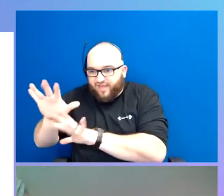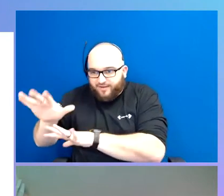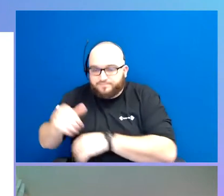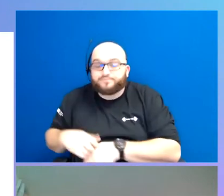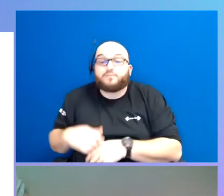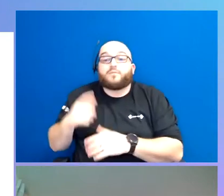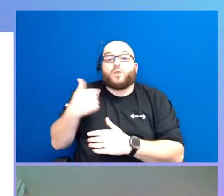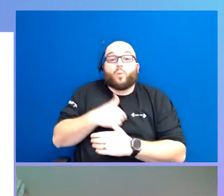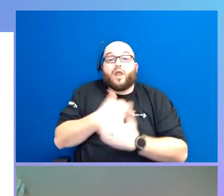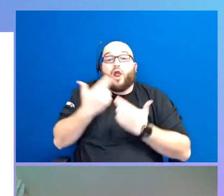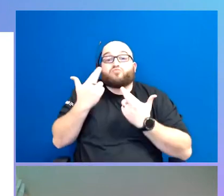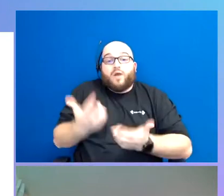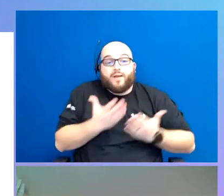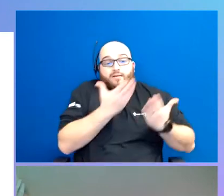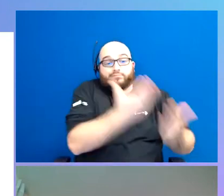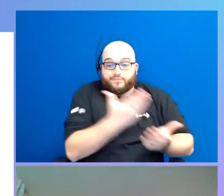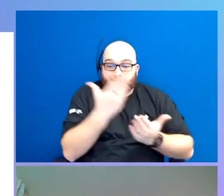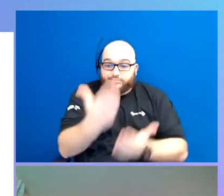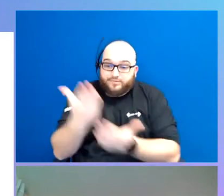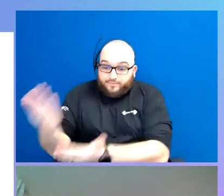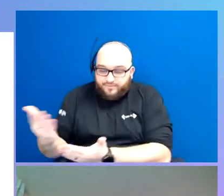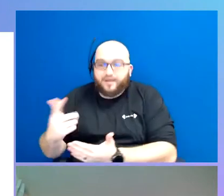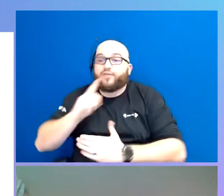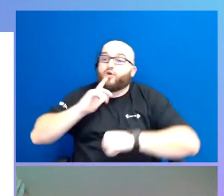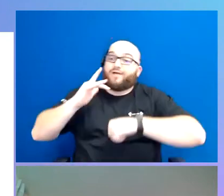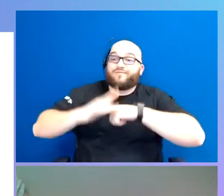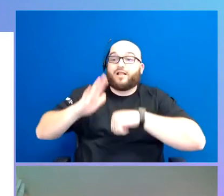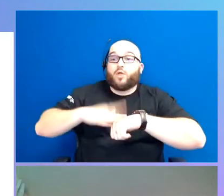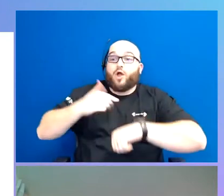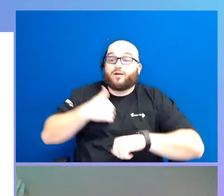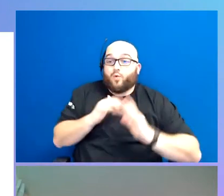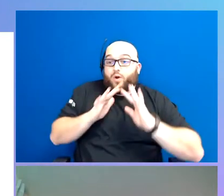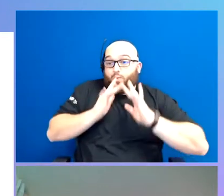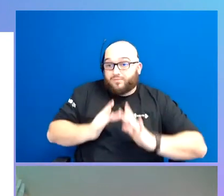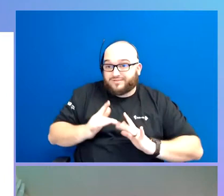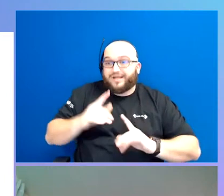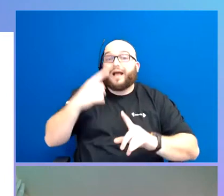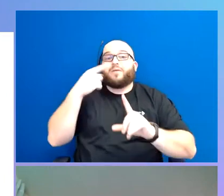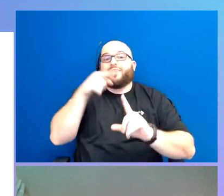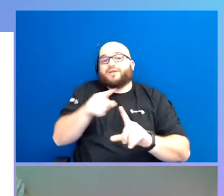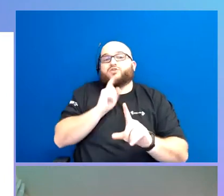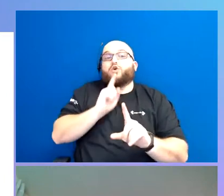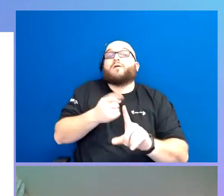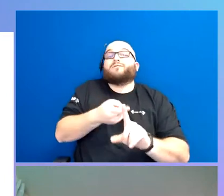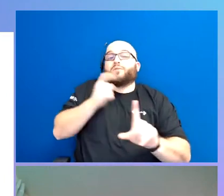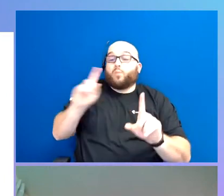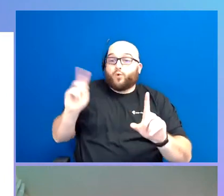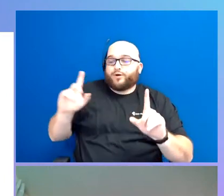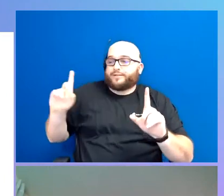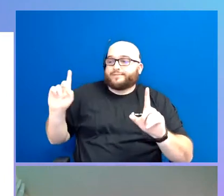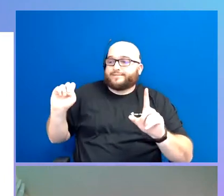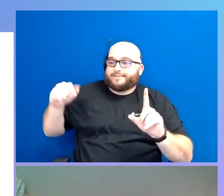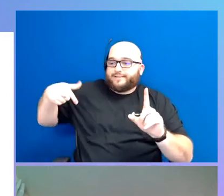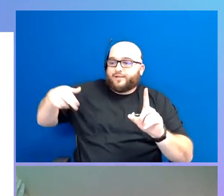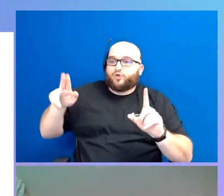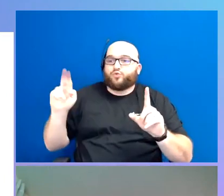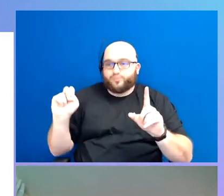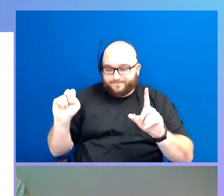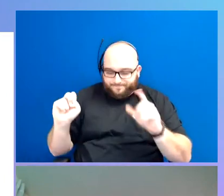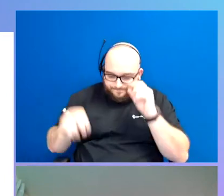are there on our website, but then these are actually from GQ.